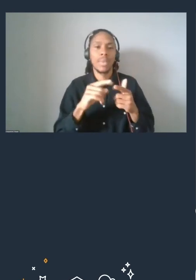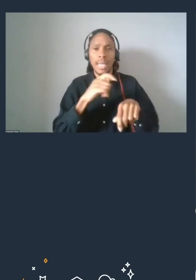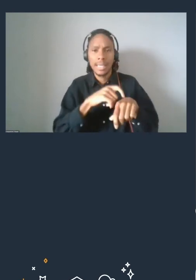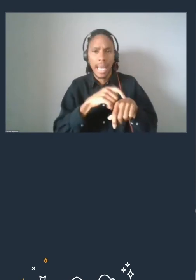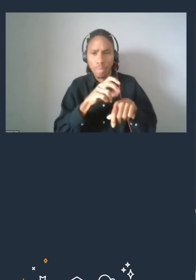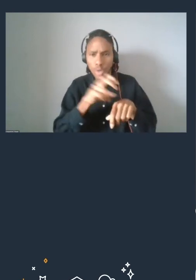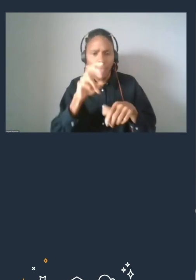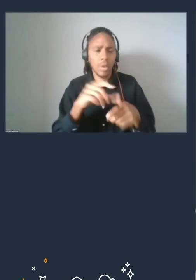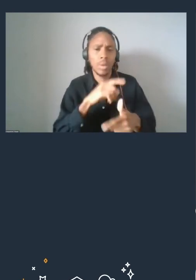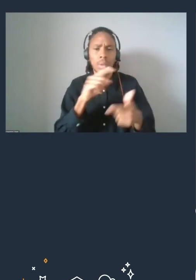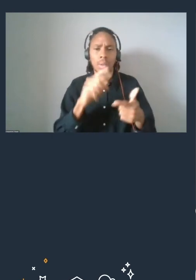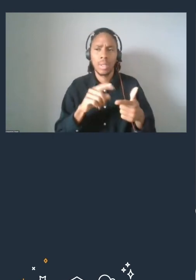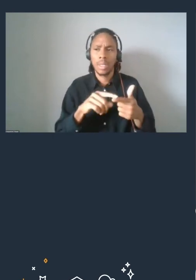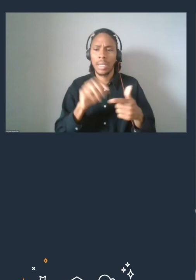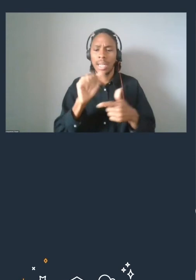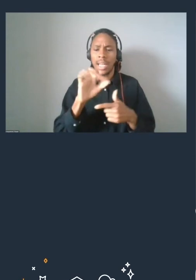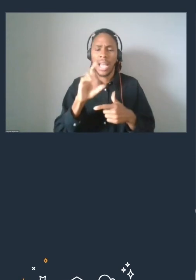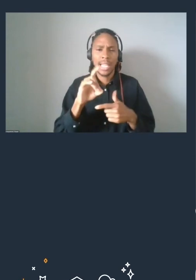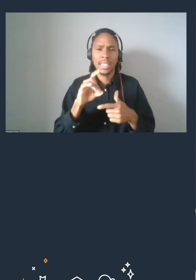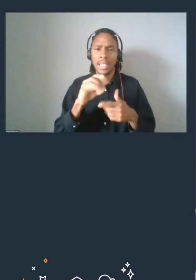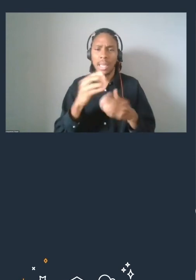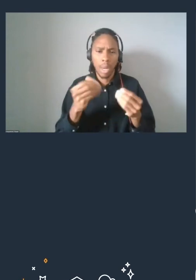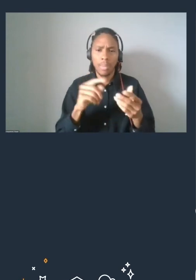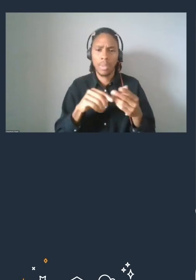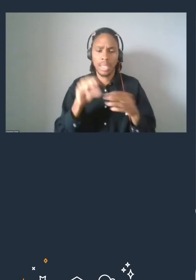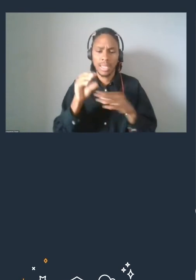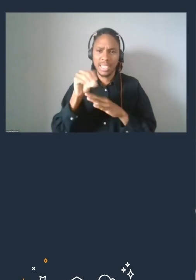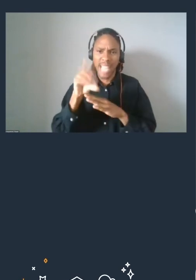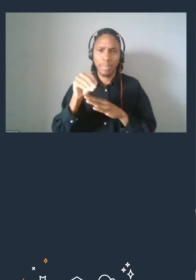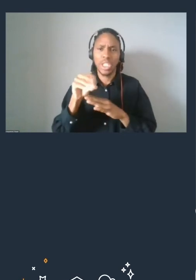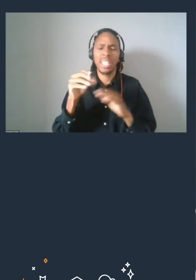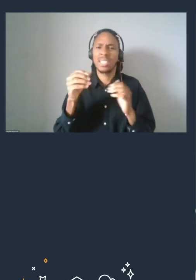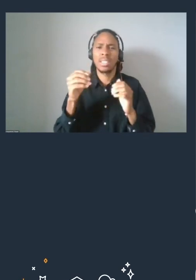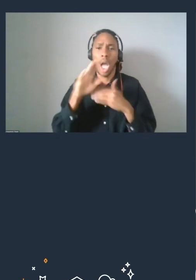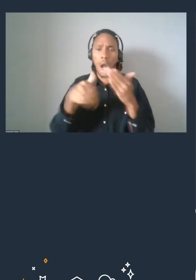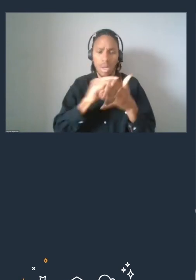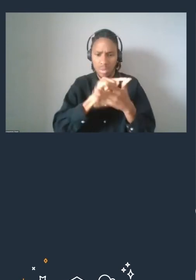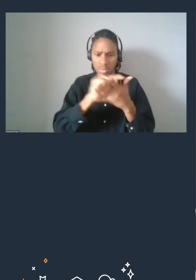asset property, snapshots, all these features that a traditional